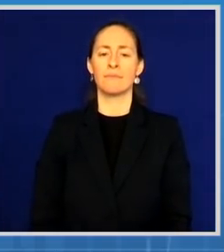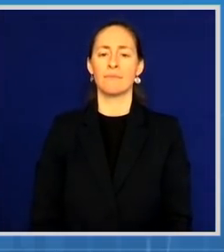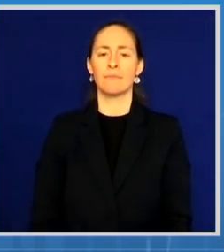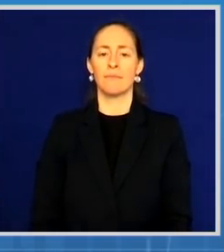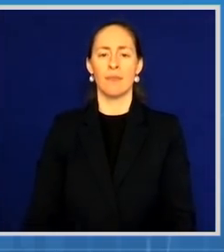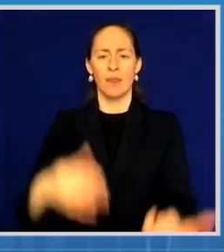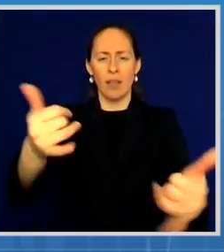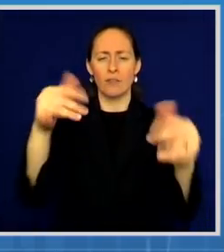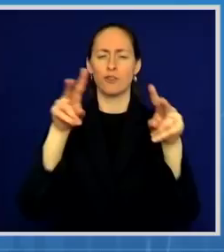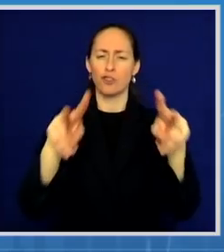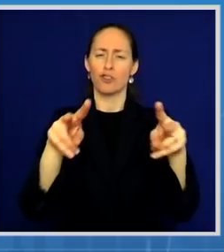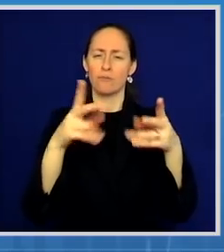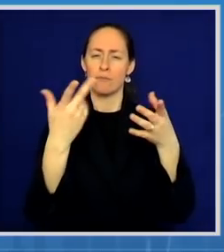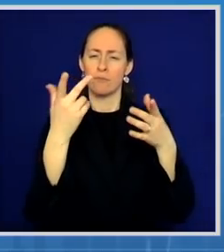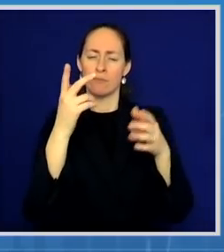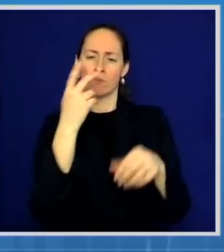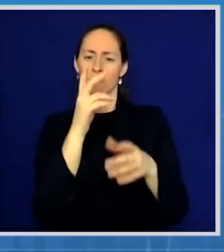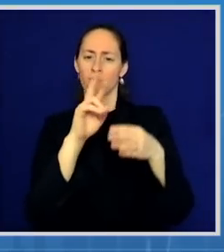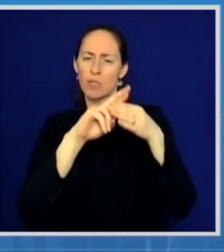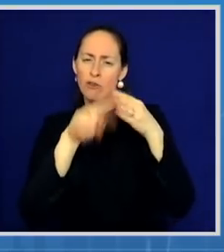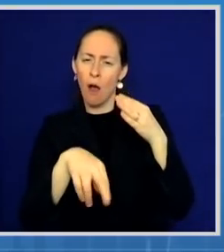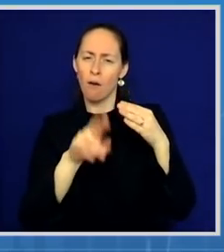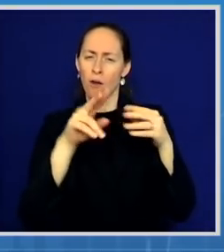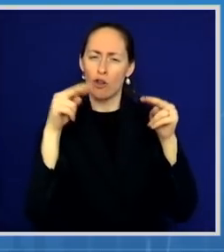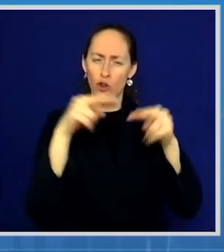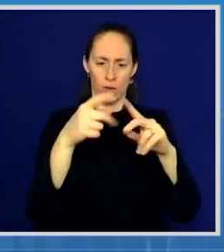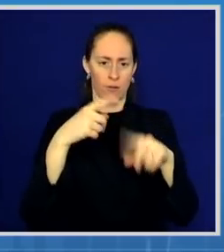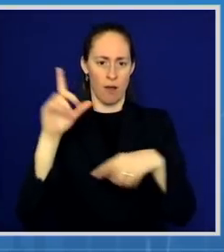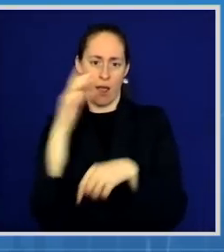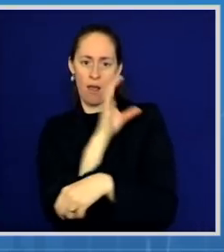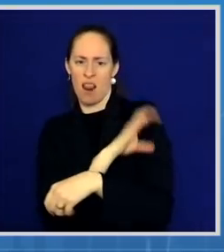and from a laboratory standpoint about the efficacy